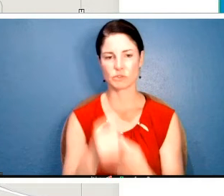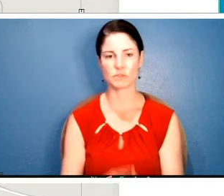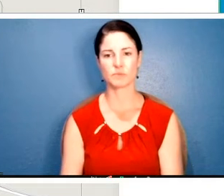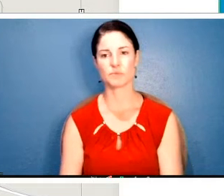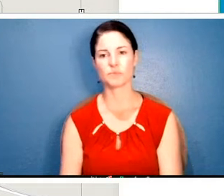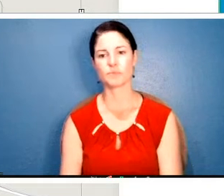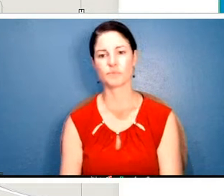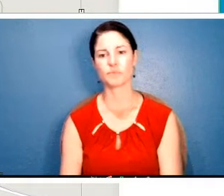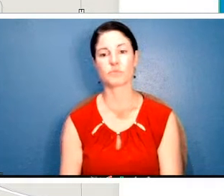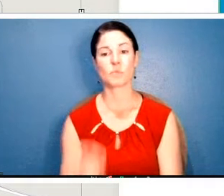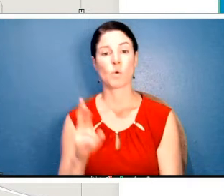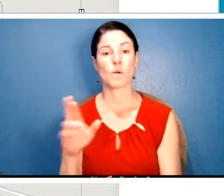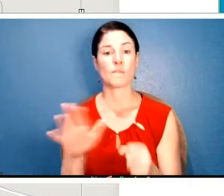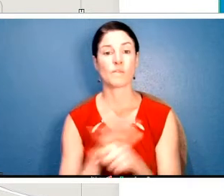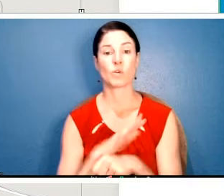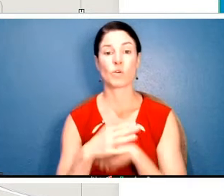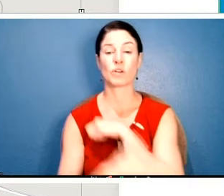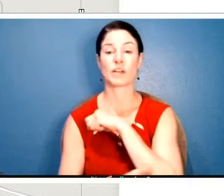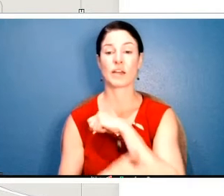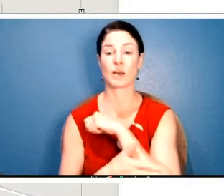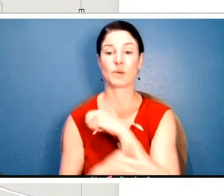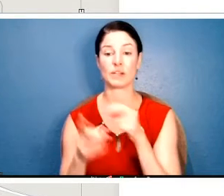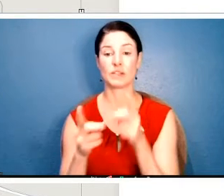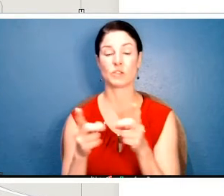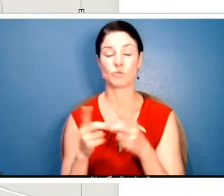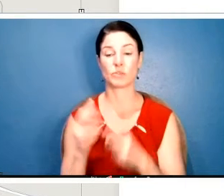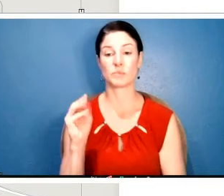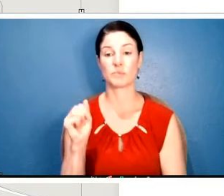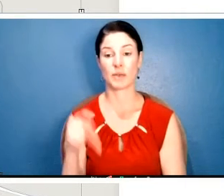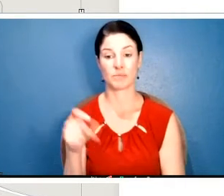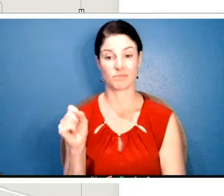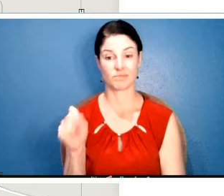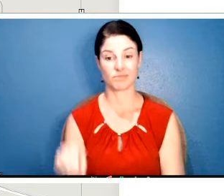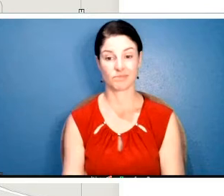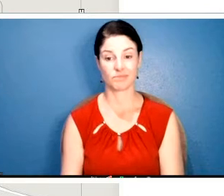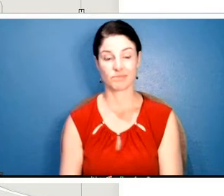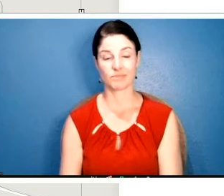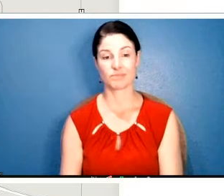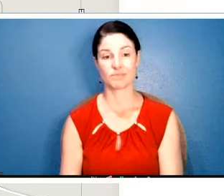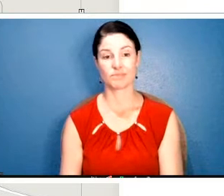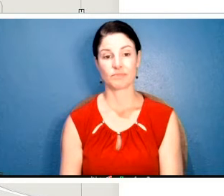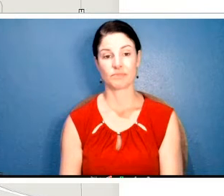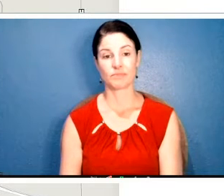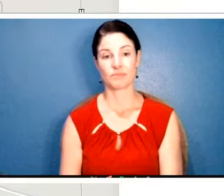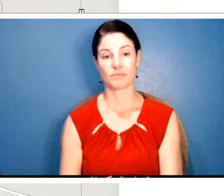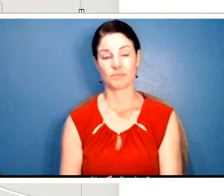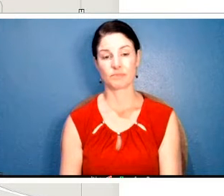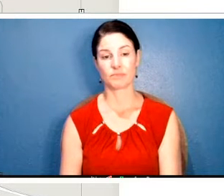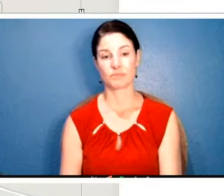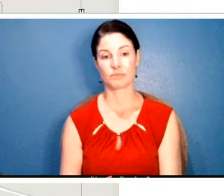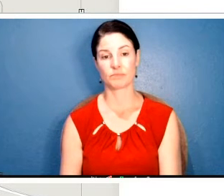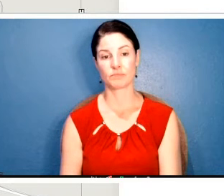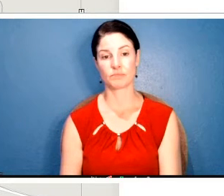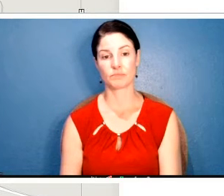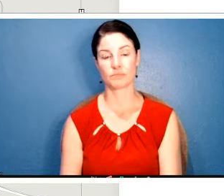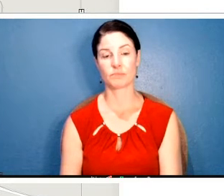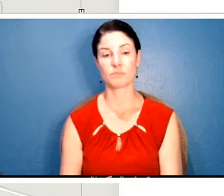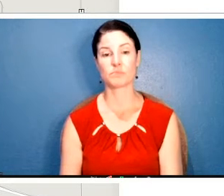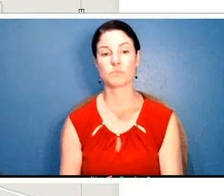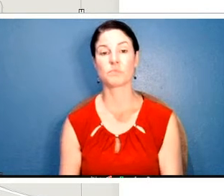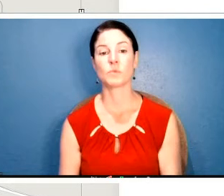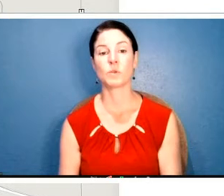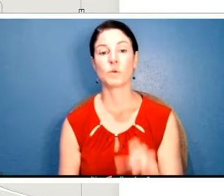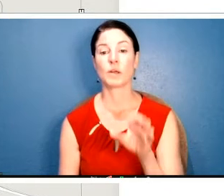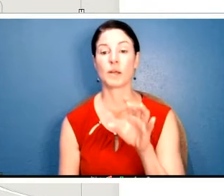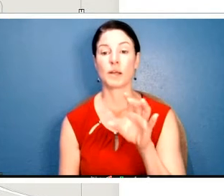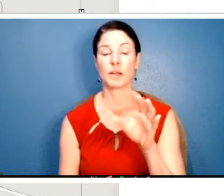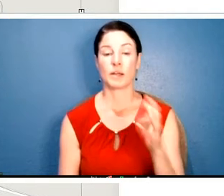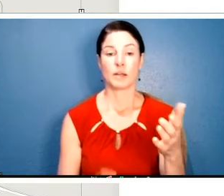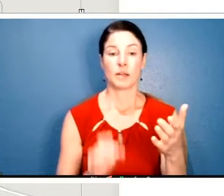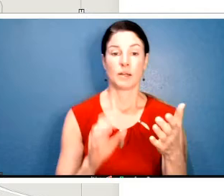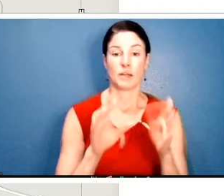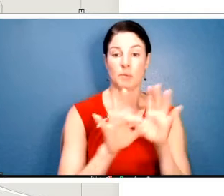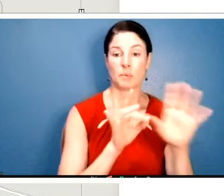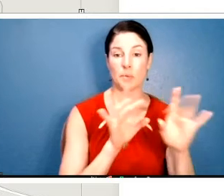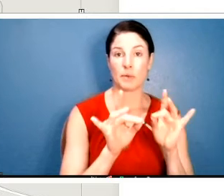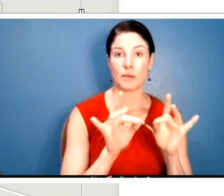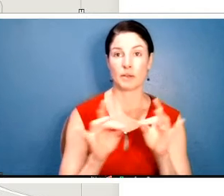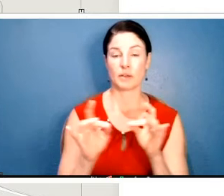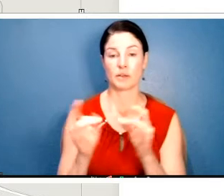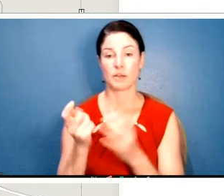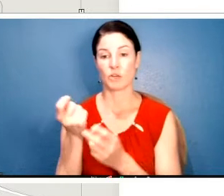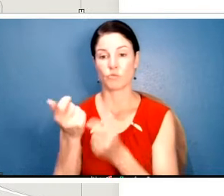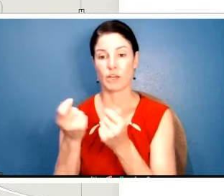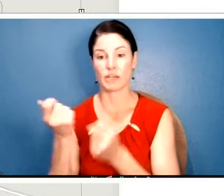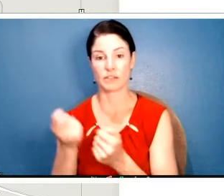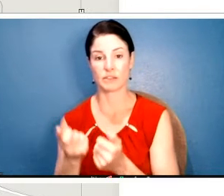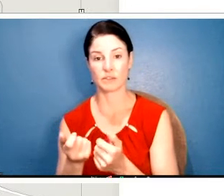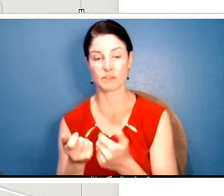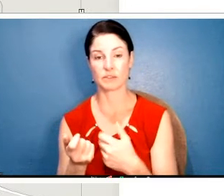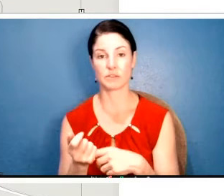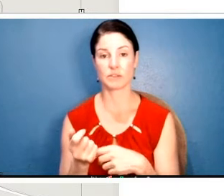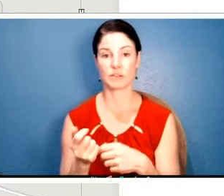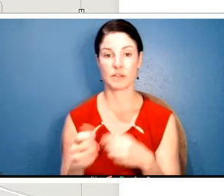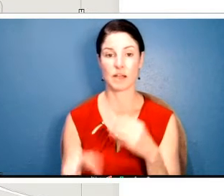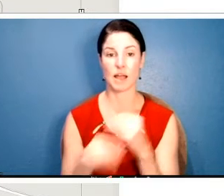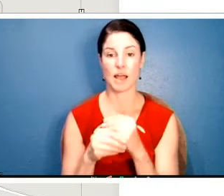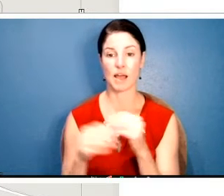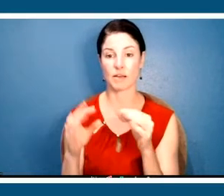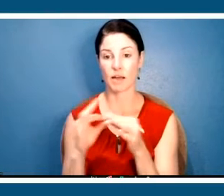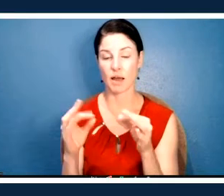SacGov: or four county wide district map, you can select areas to include in your map erase unwanted areas mark important places and landmarks and add comments to describe your map.